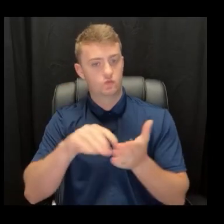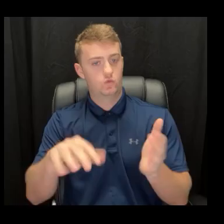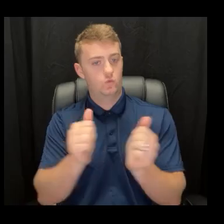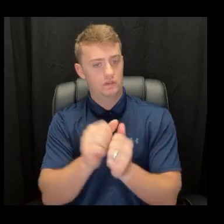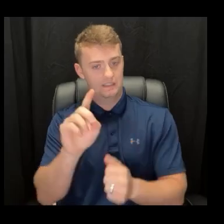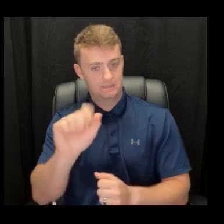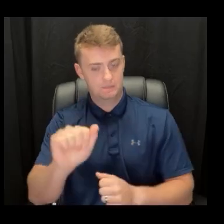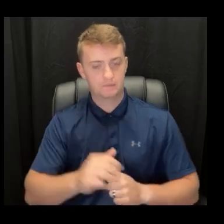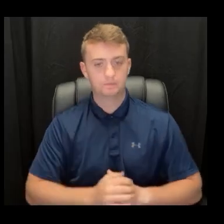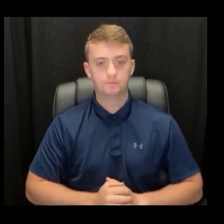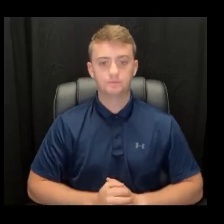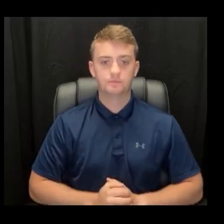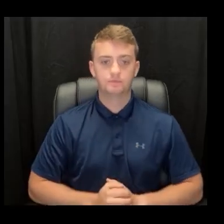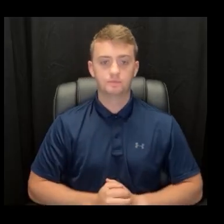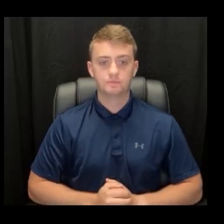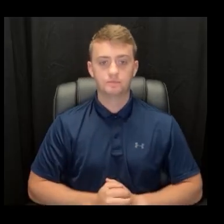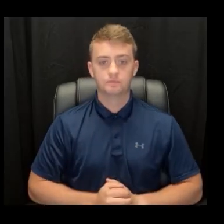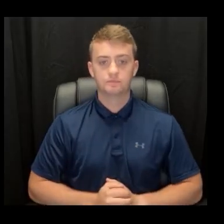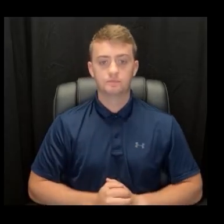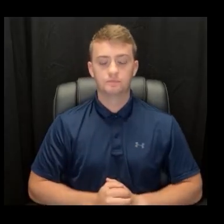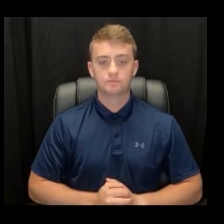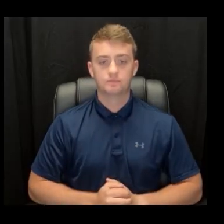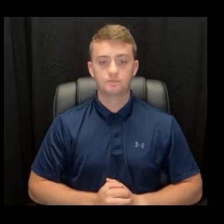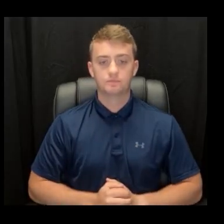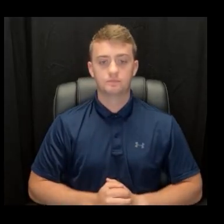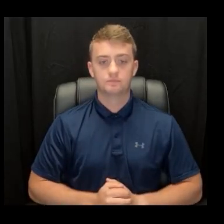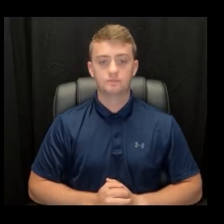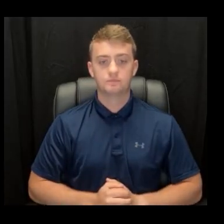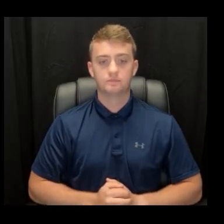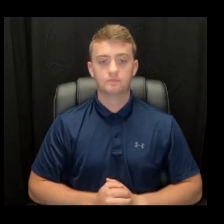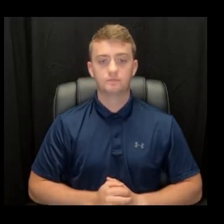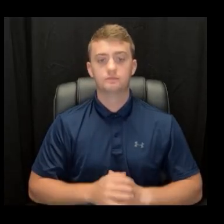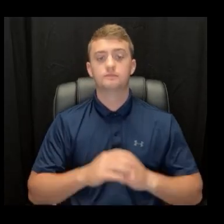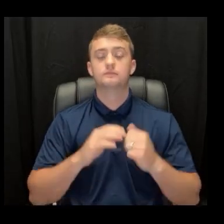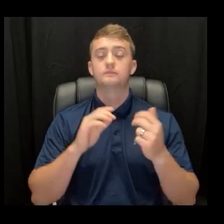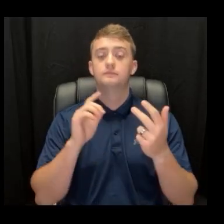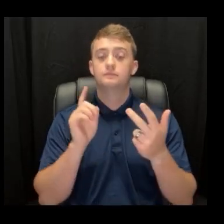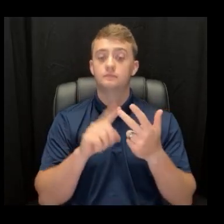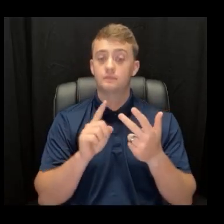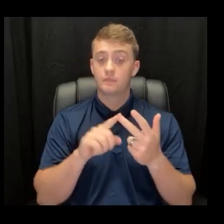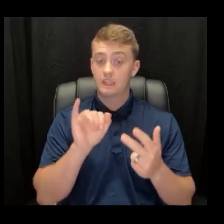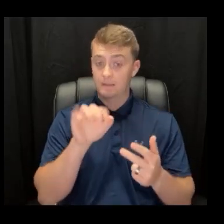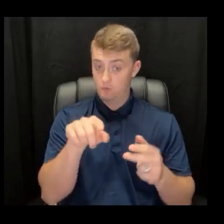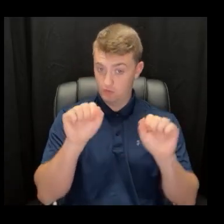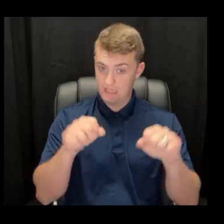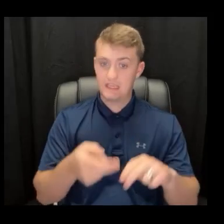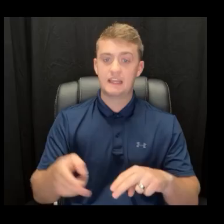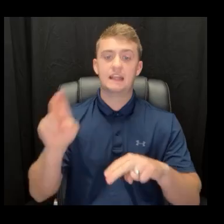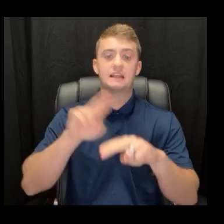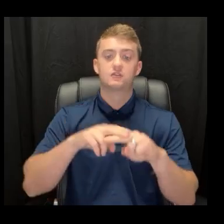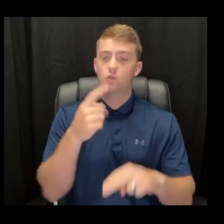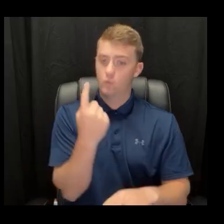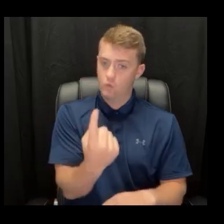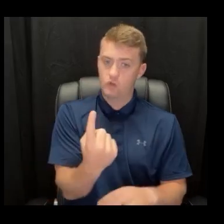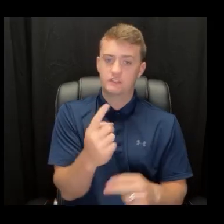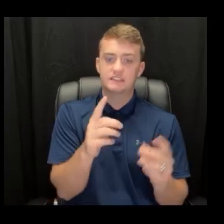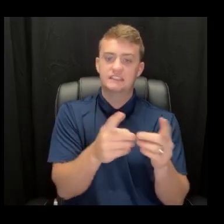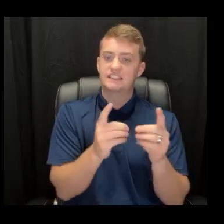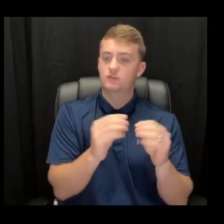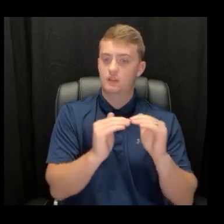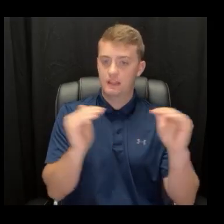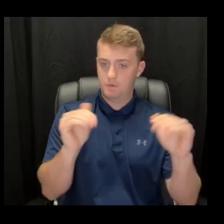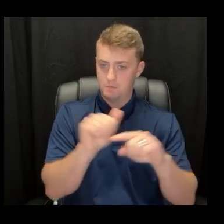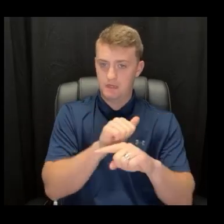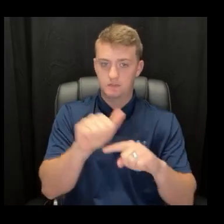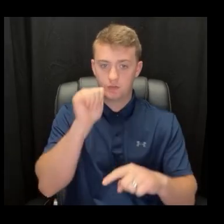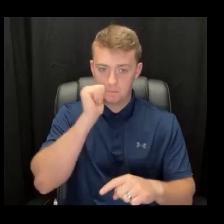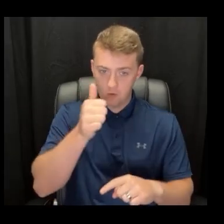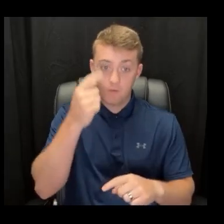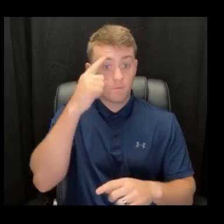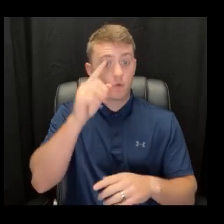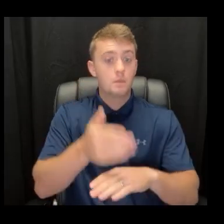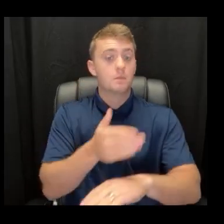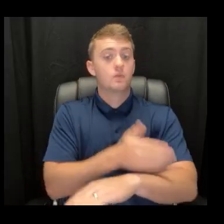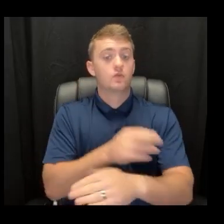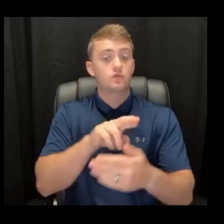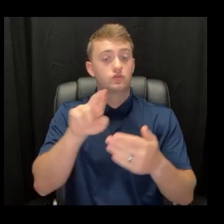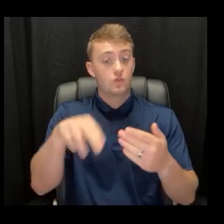disabilities? If you could enhance one district level practice tomorrow to improve outcomes for EL